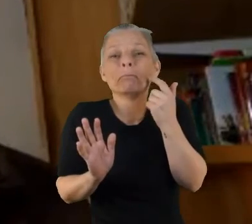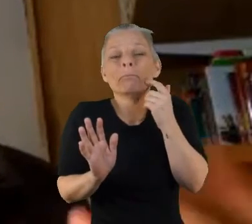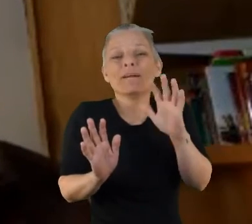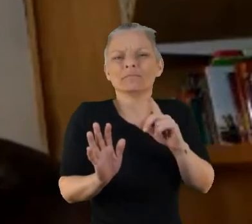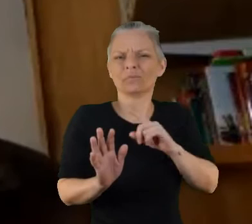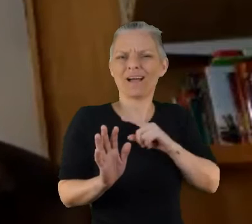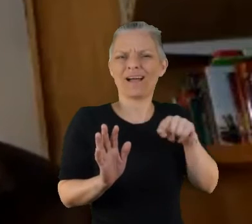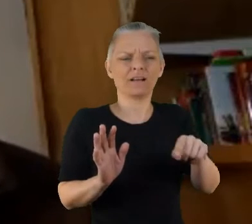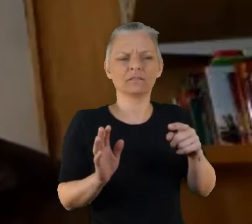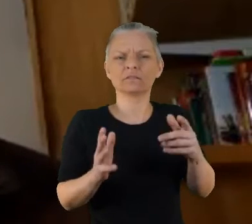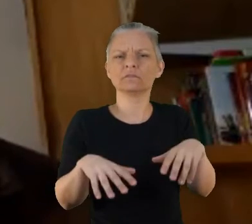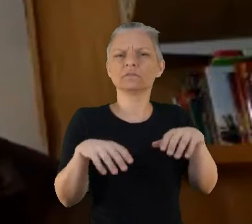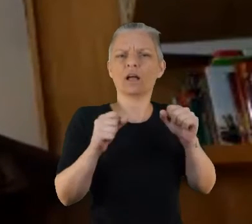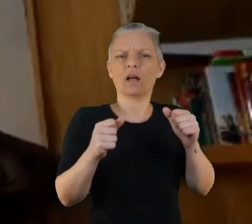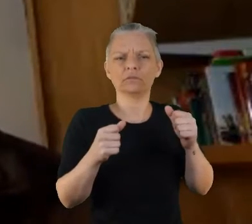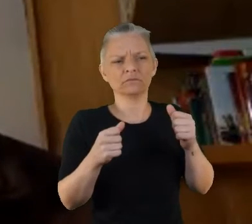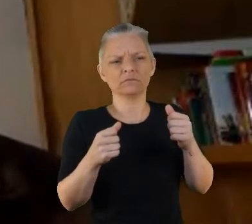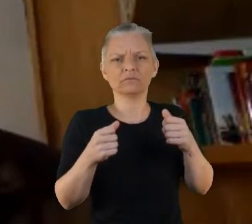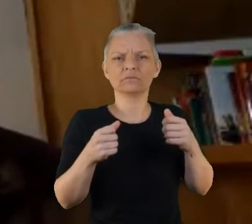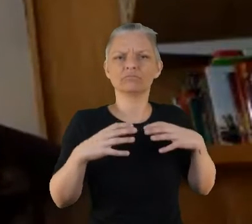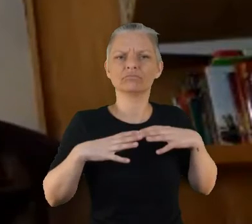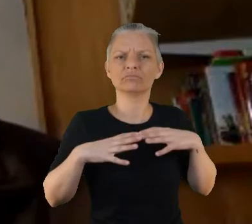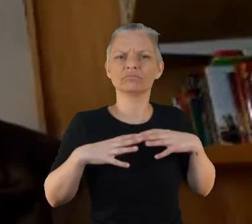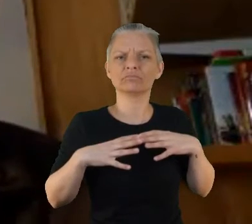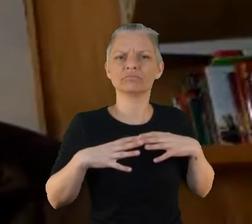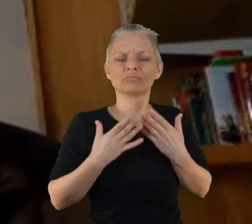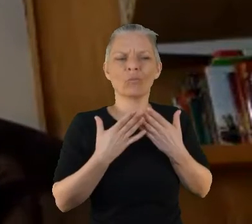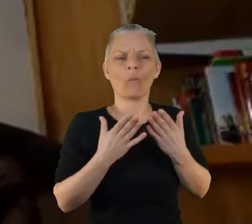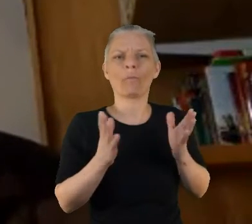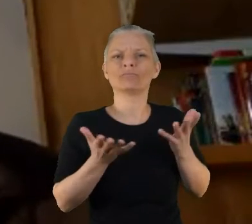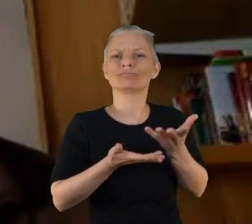very simple and it’s like, why, but it’s a good way to open conversation and make people relaxed.